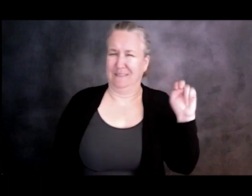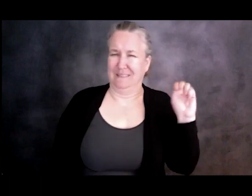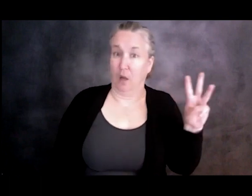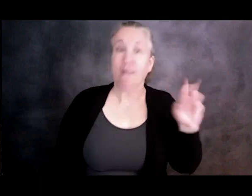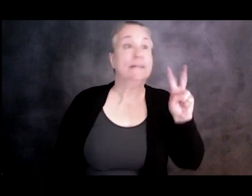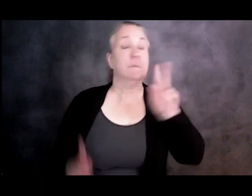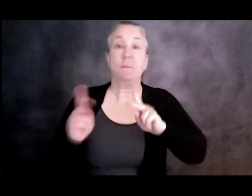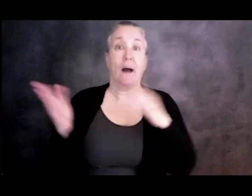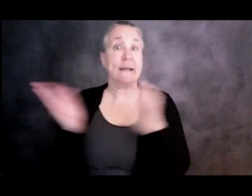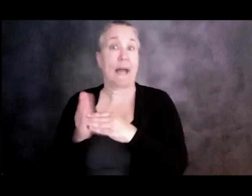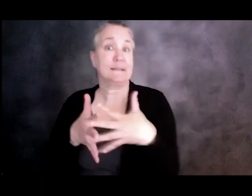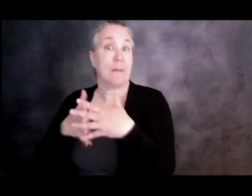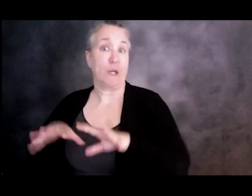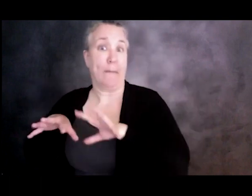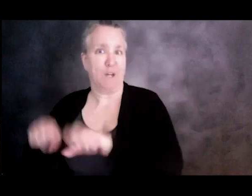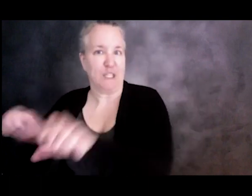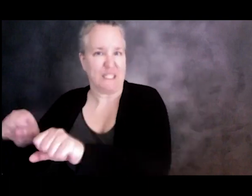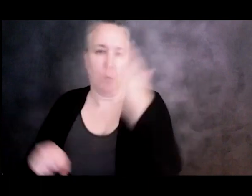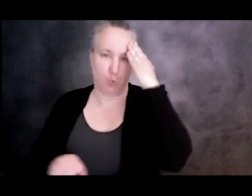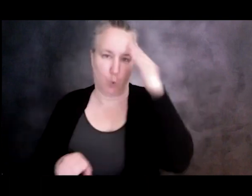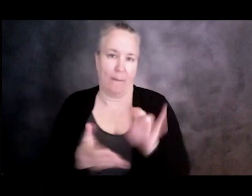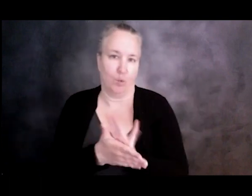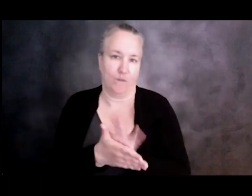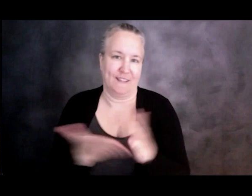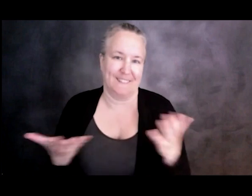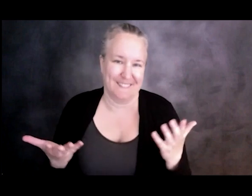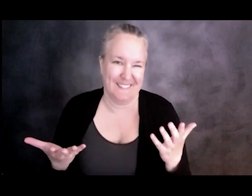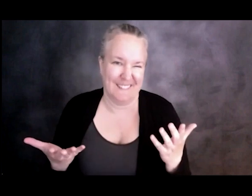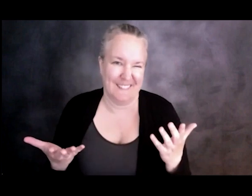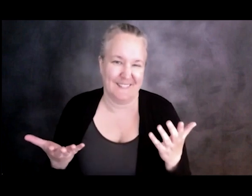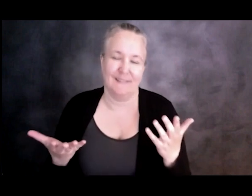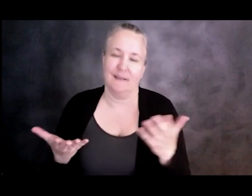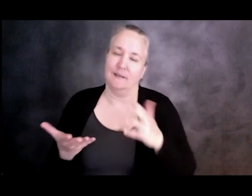will have seen Apocalypse Now. And so is this another cultural front that we have to be fighting on.